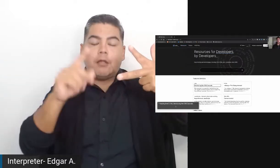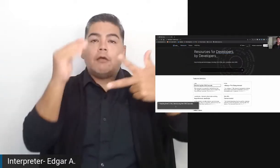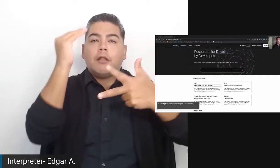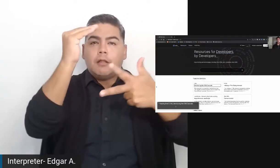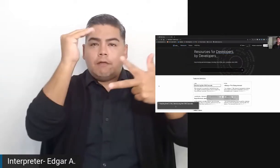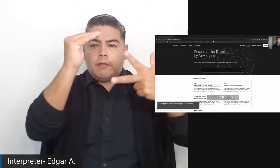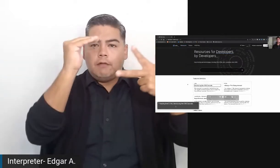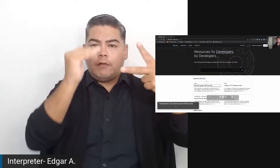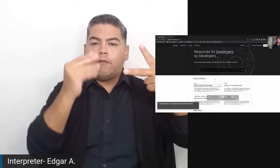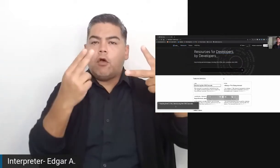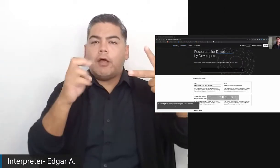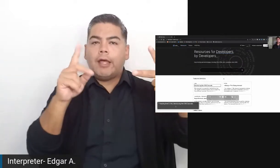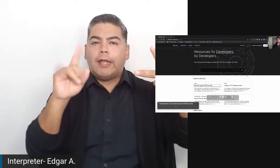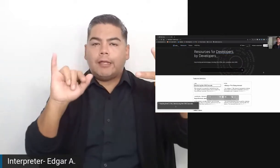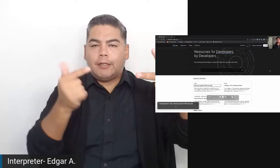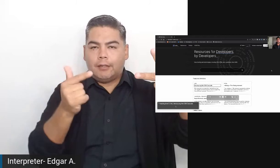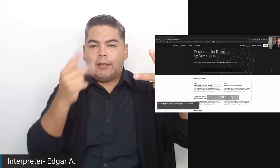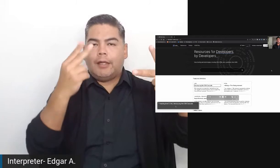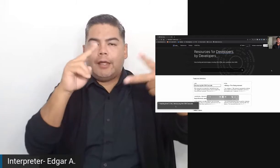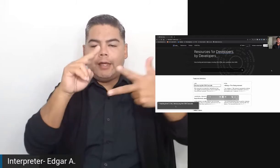heading level three, link, introducing the CSS Cascade.